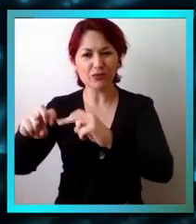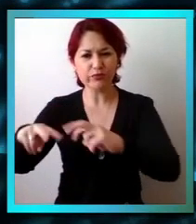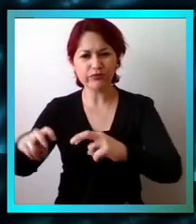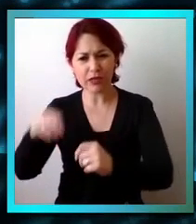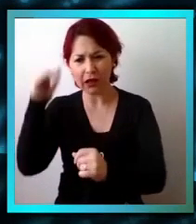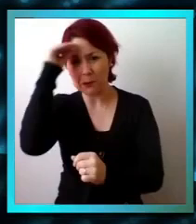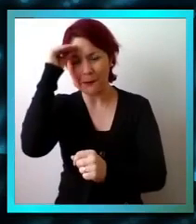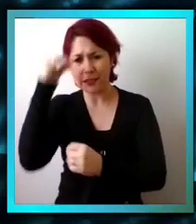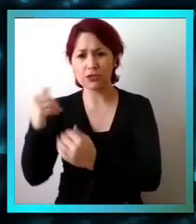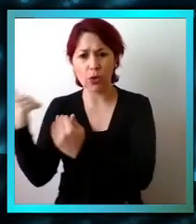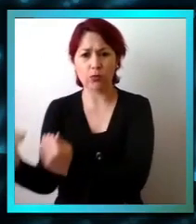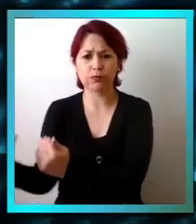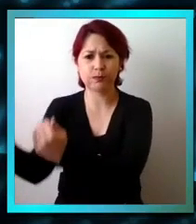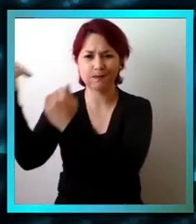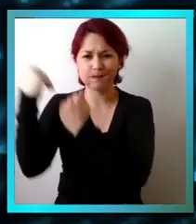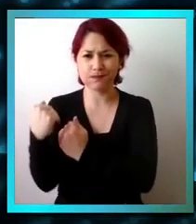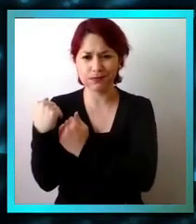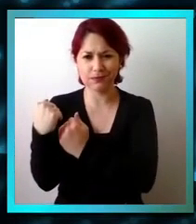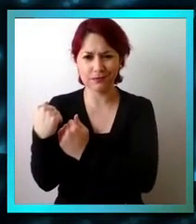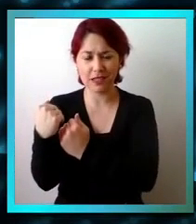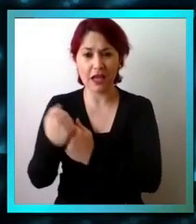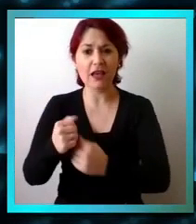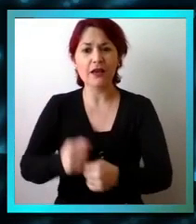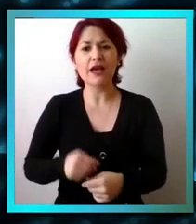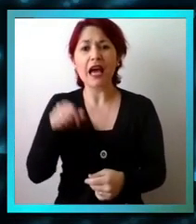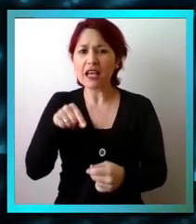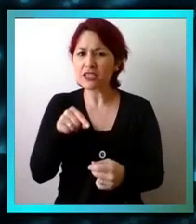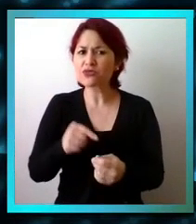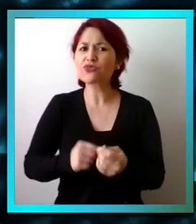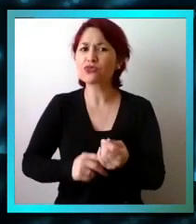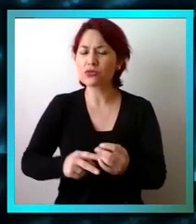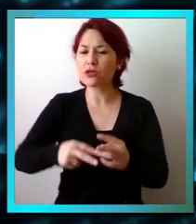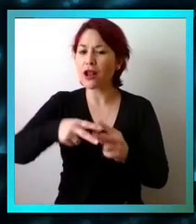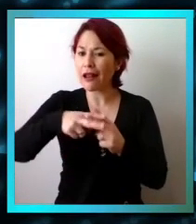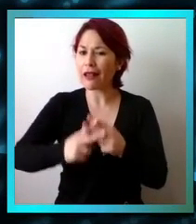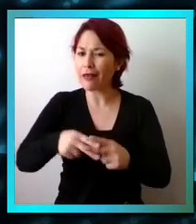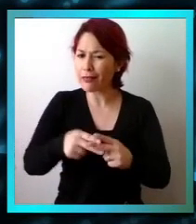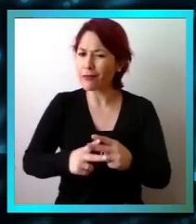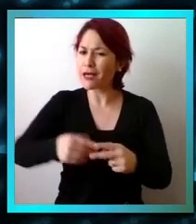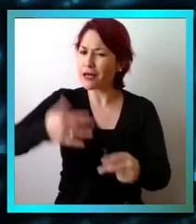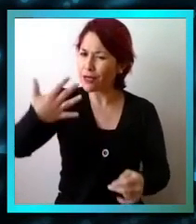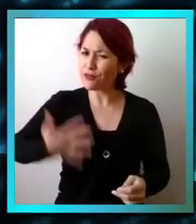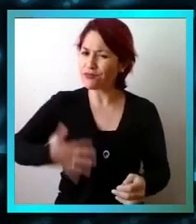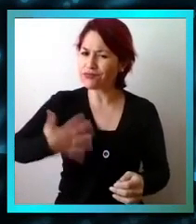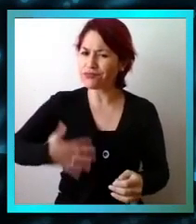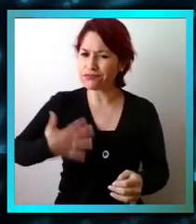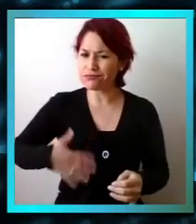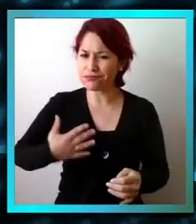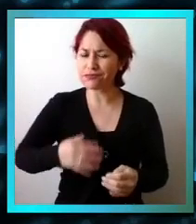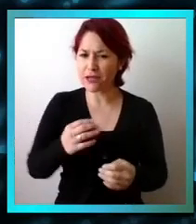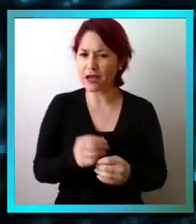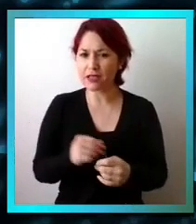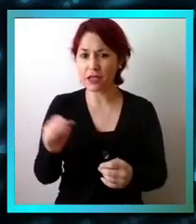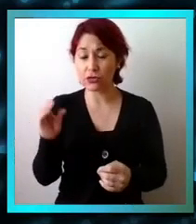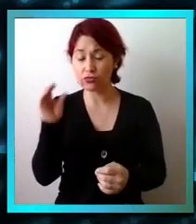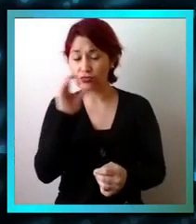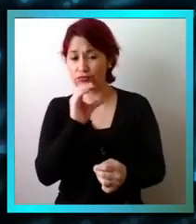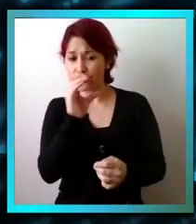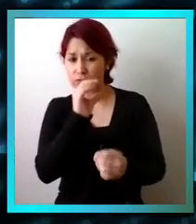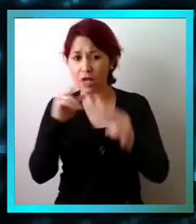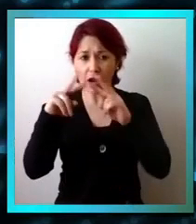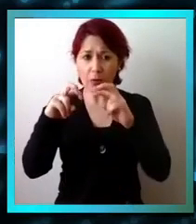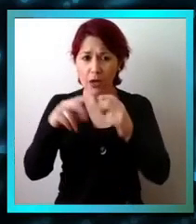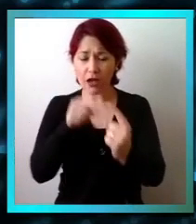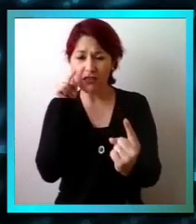analyze new uh targeted attacks well actually any kind of malicious code and this is the very right